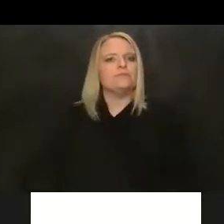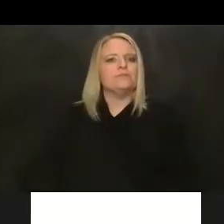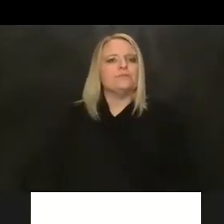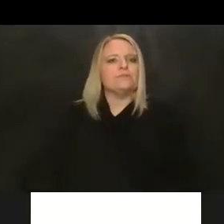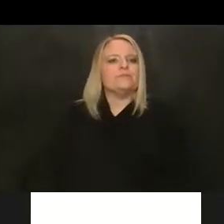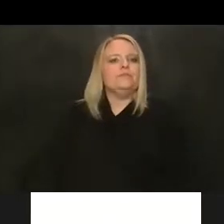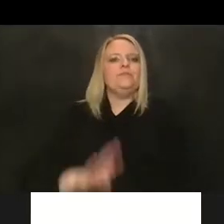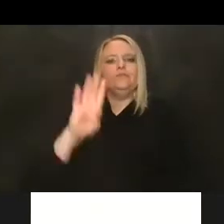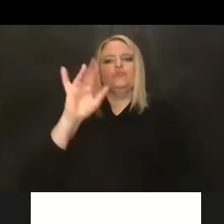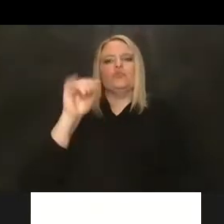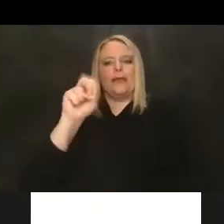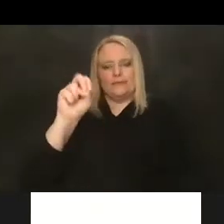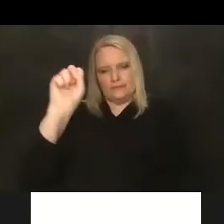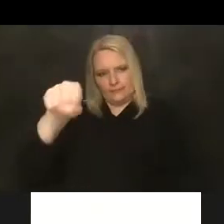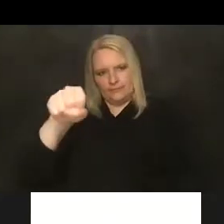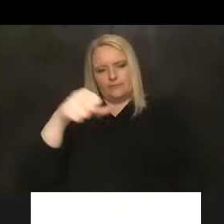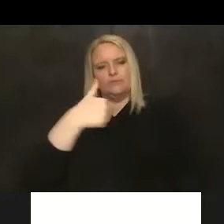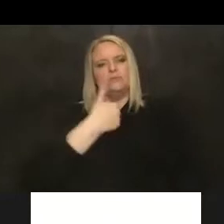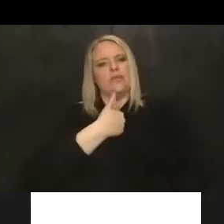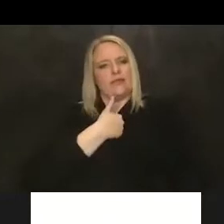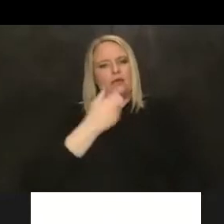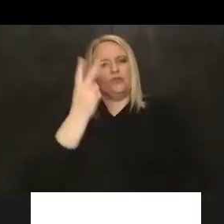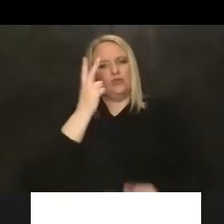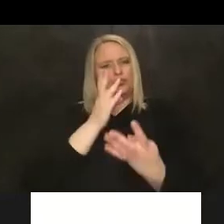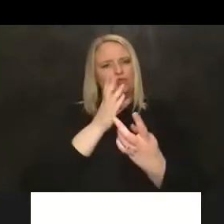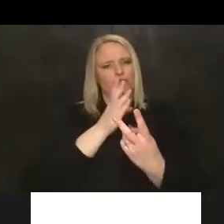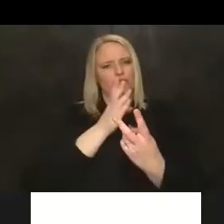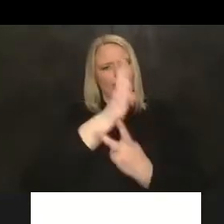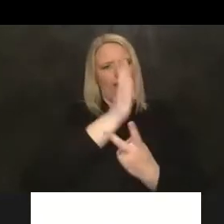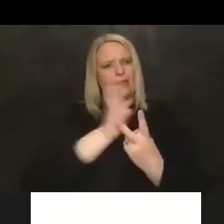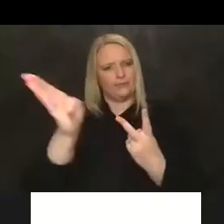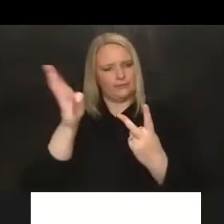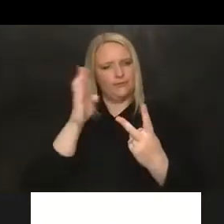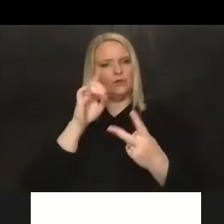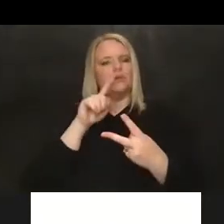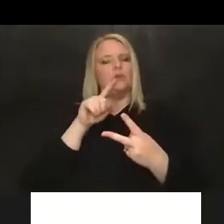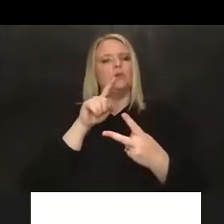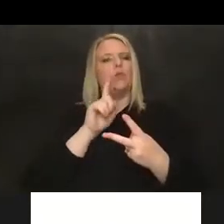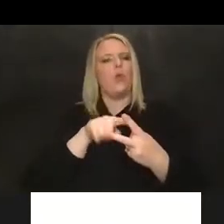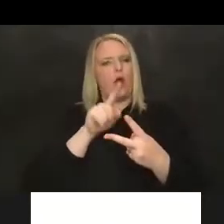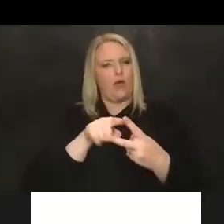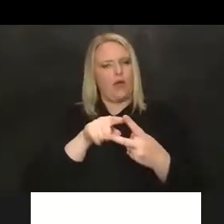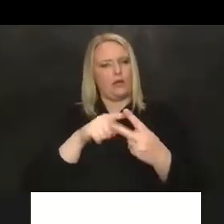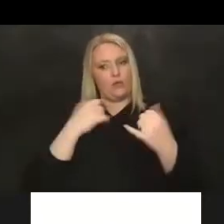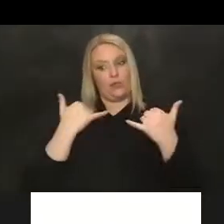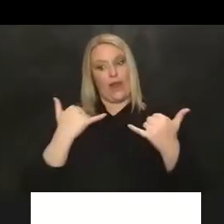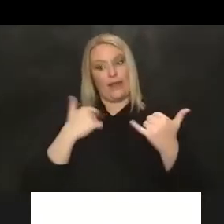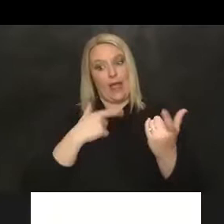Yeah, so I'm taking two different tracks, one is that I am taking this time to read a lot